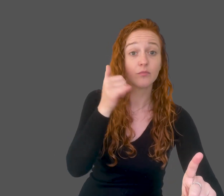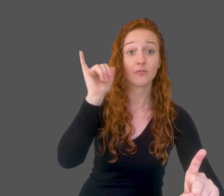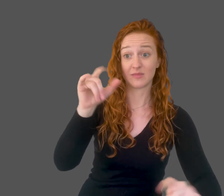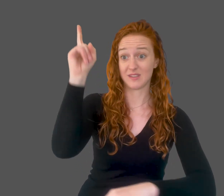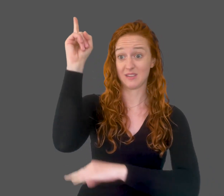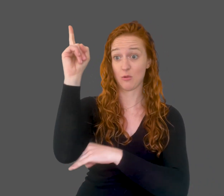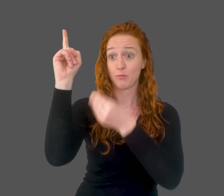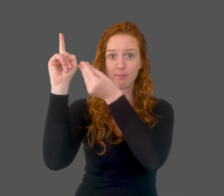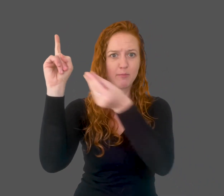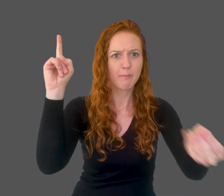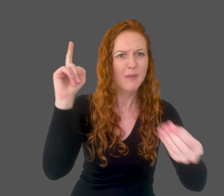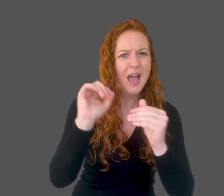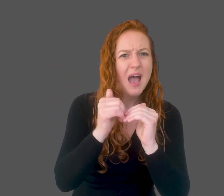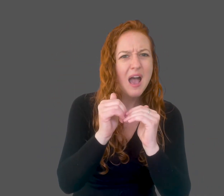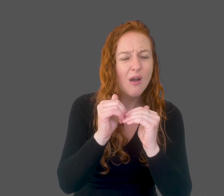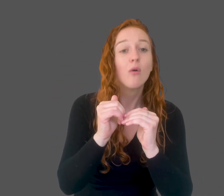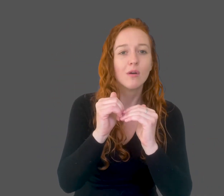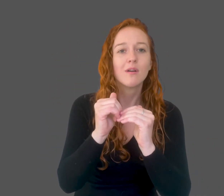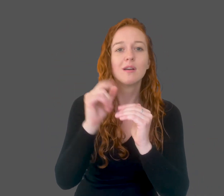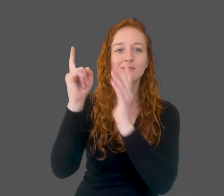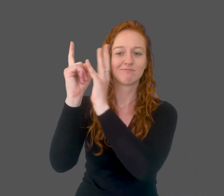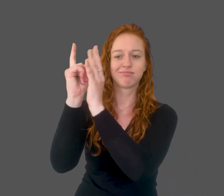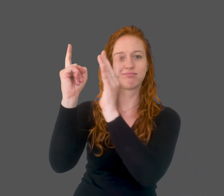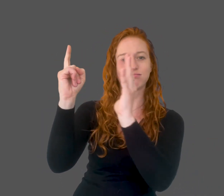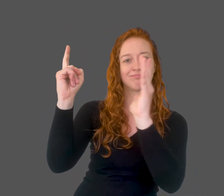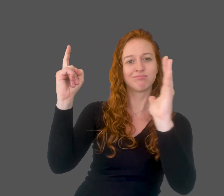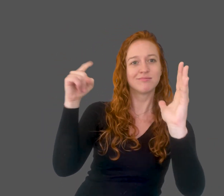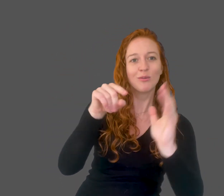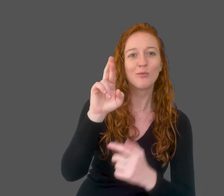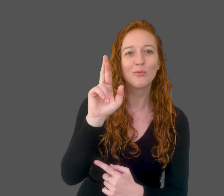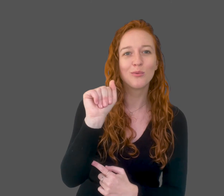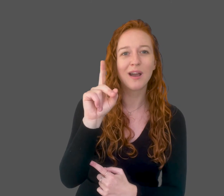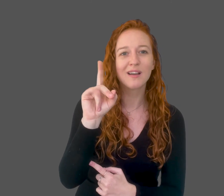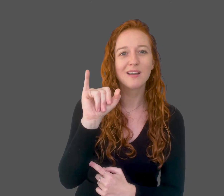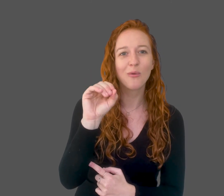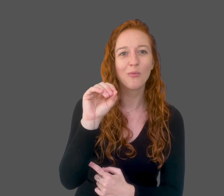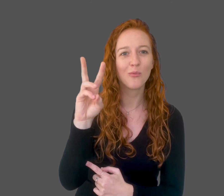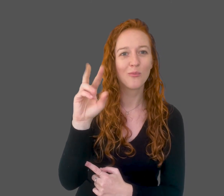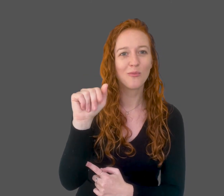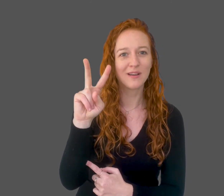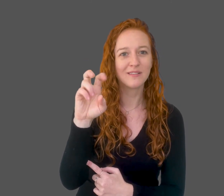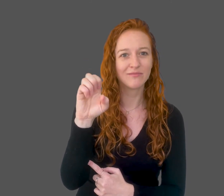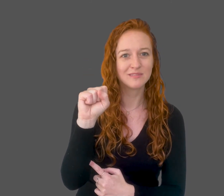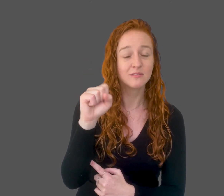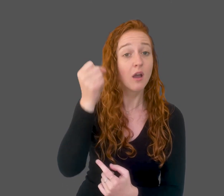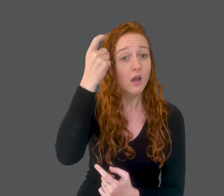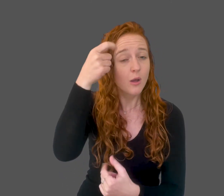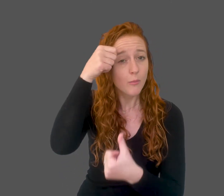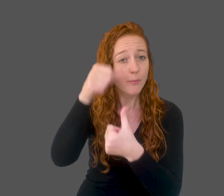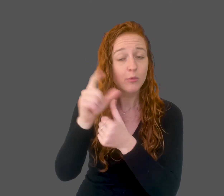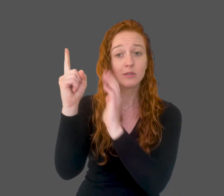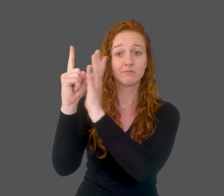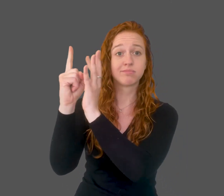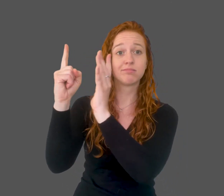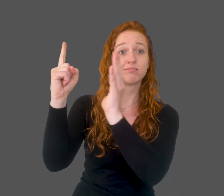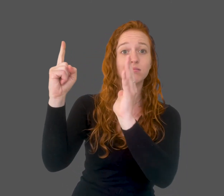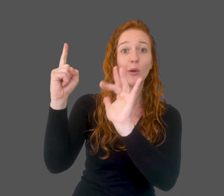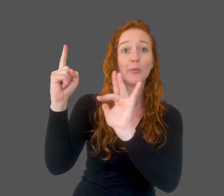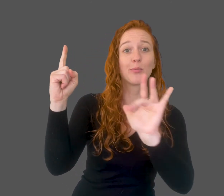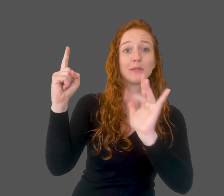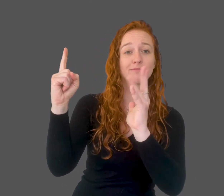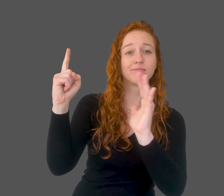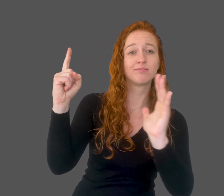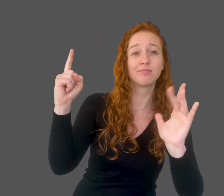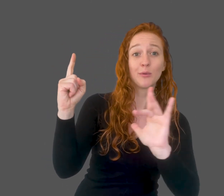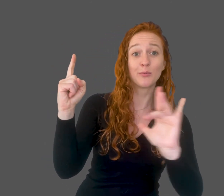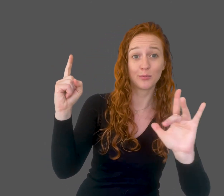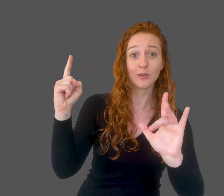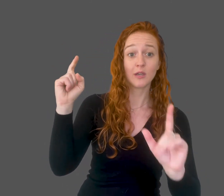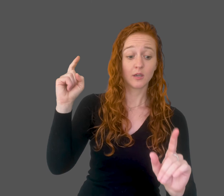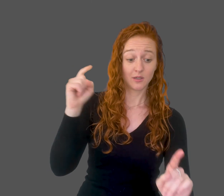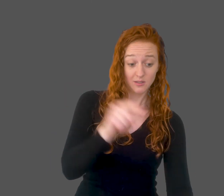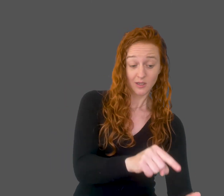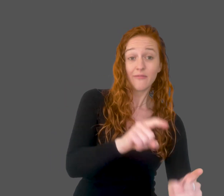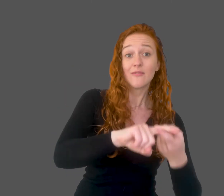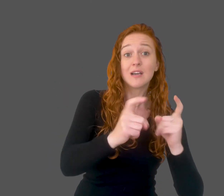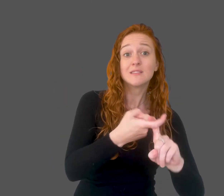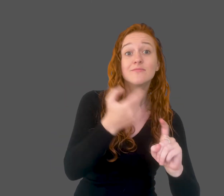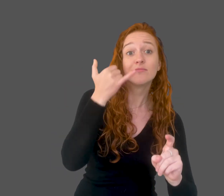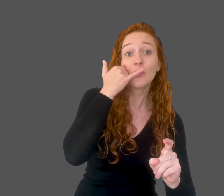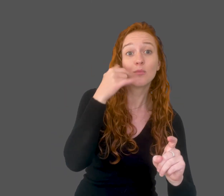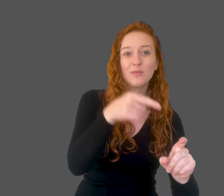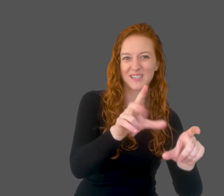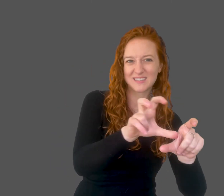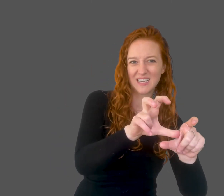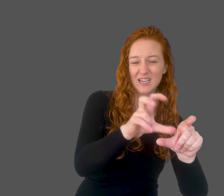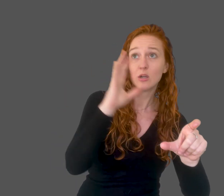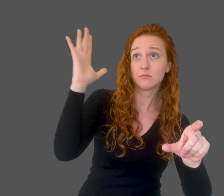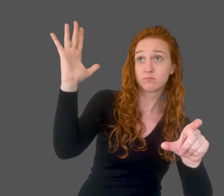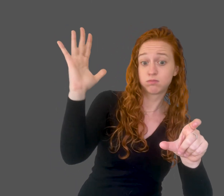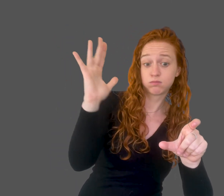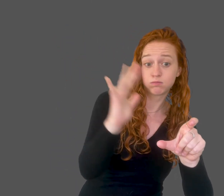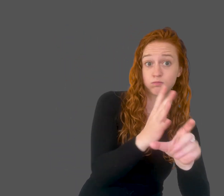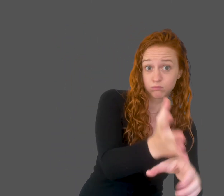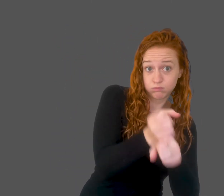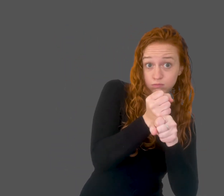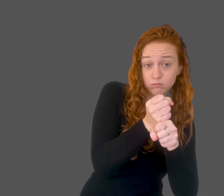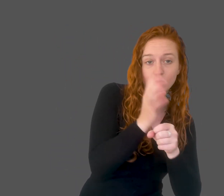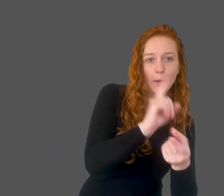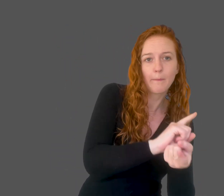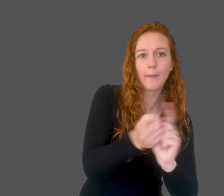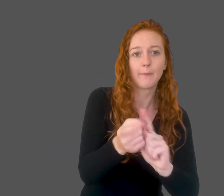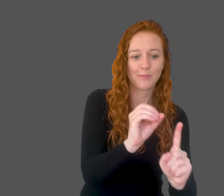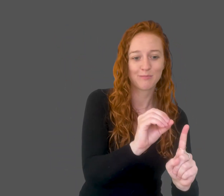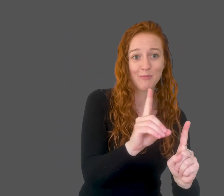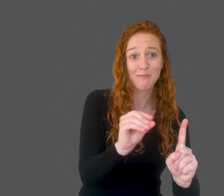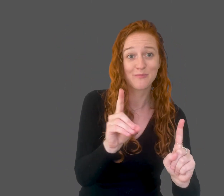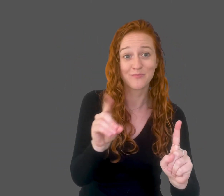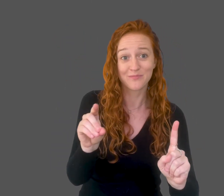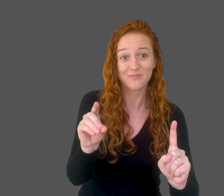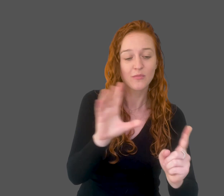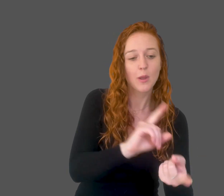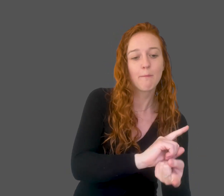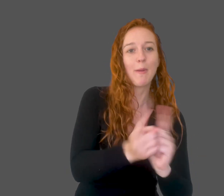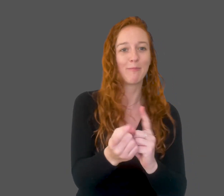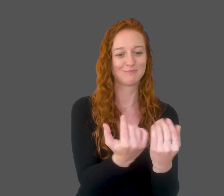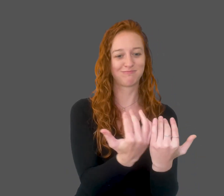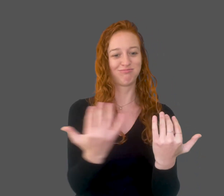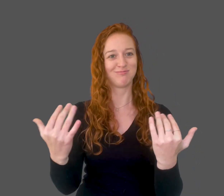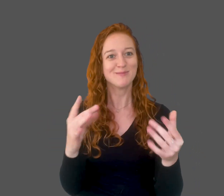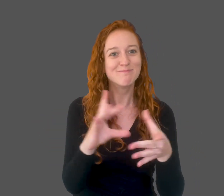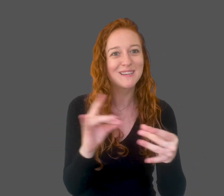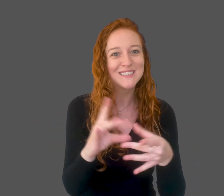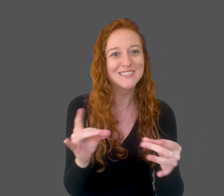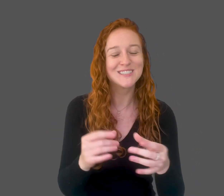These waves will jiggle their antenna and that will become zeros and ones, which are translated into the message.